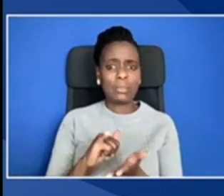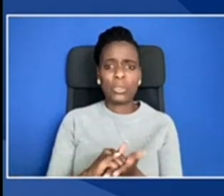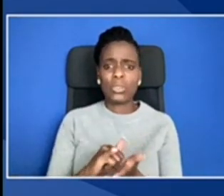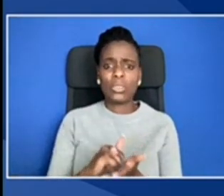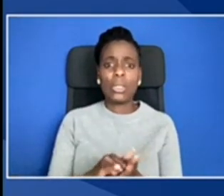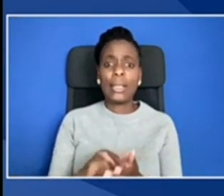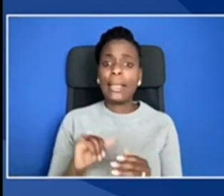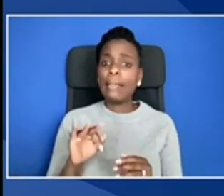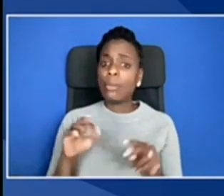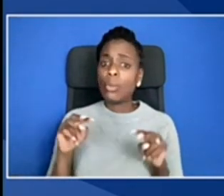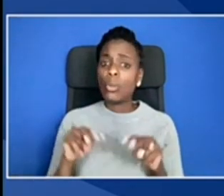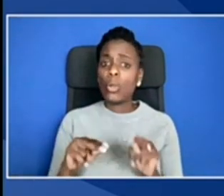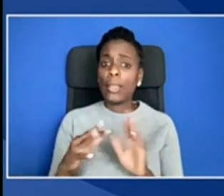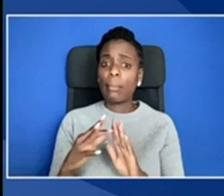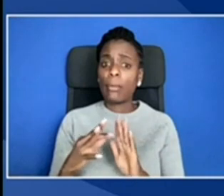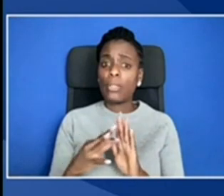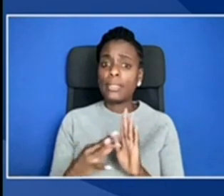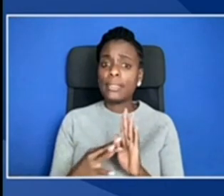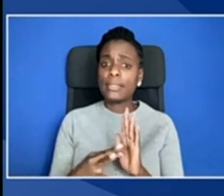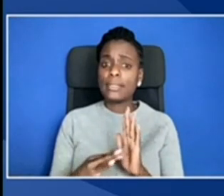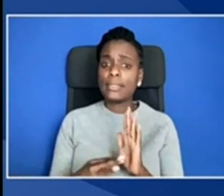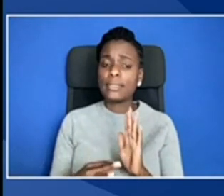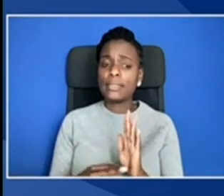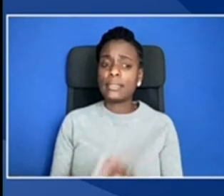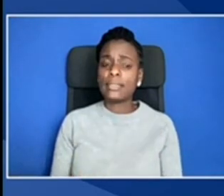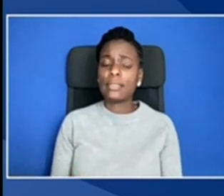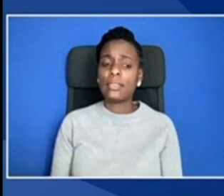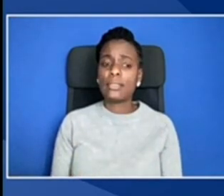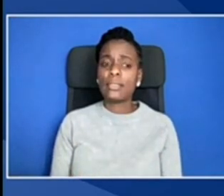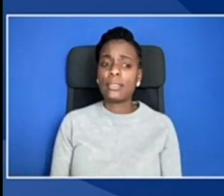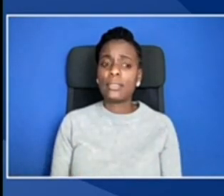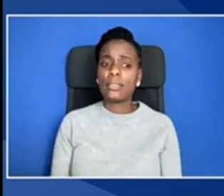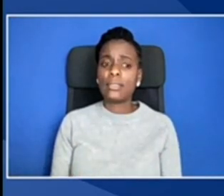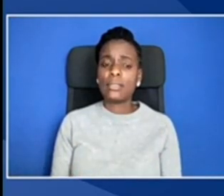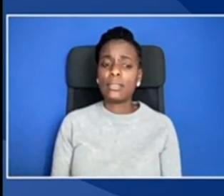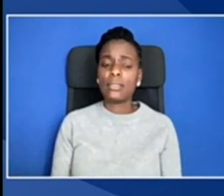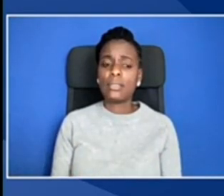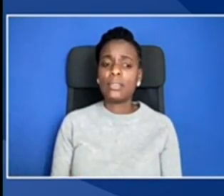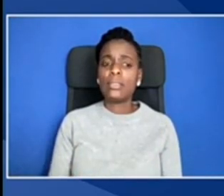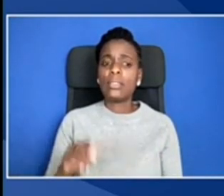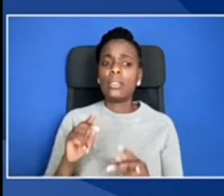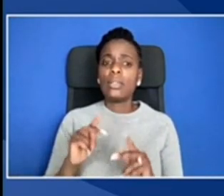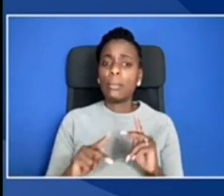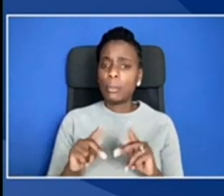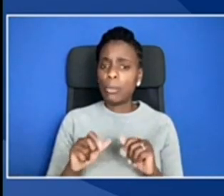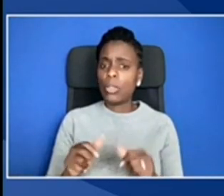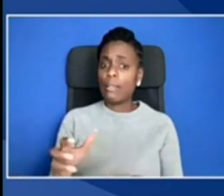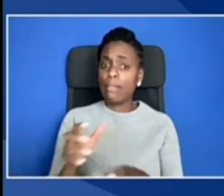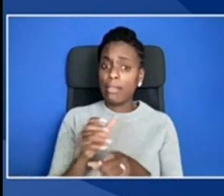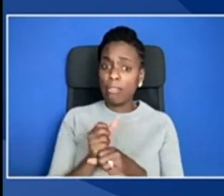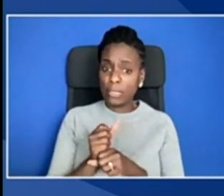bulleted items, people could have actually received a Pell Grant, attended an